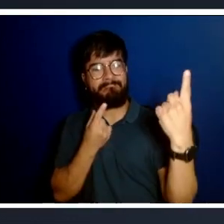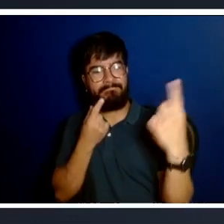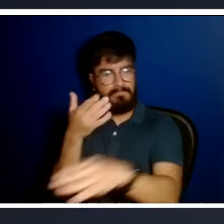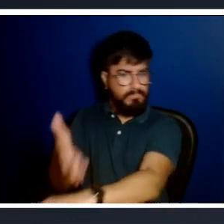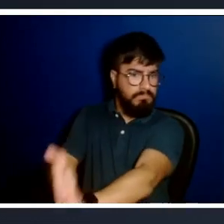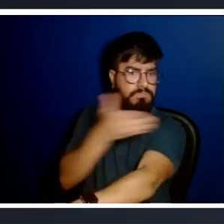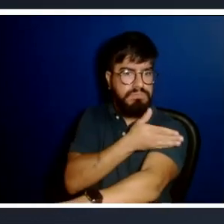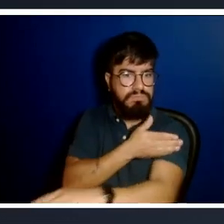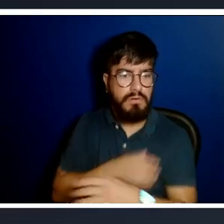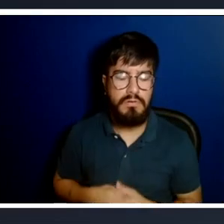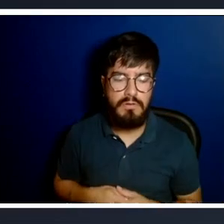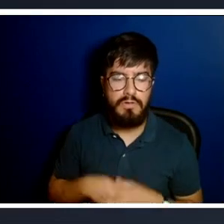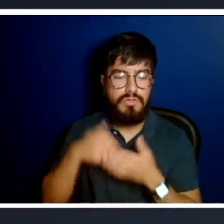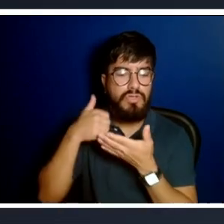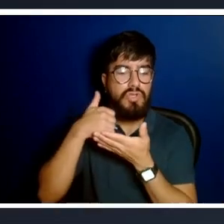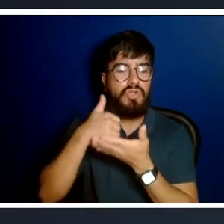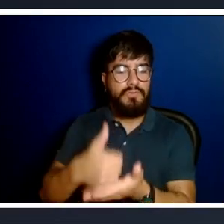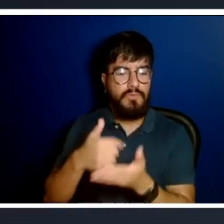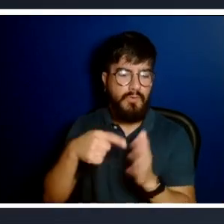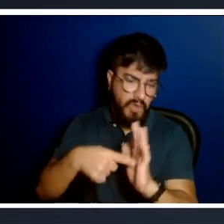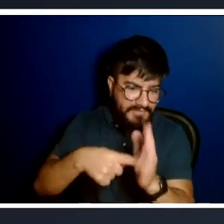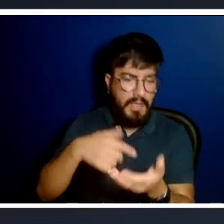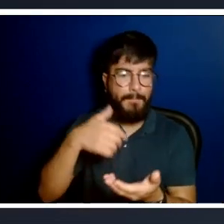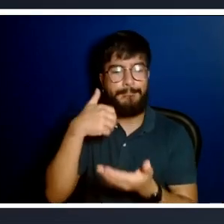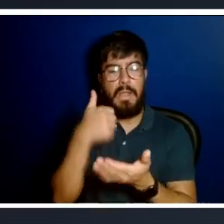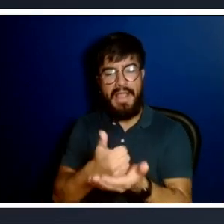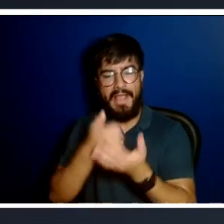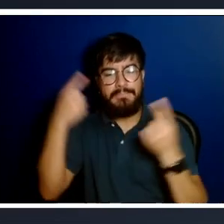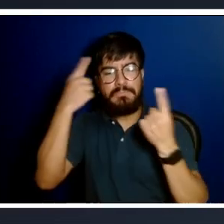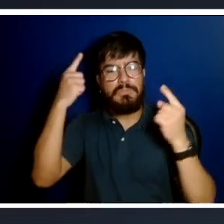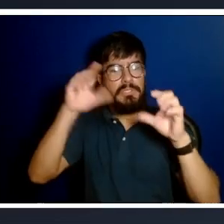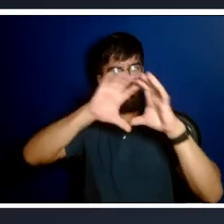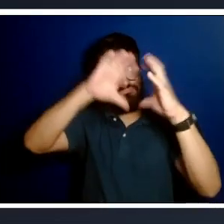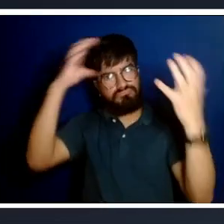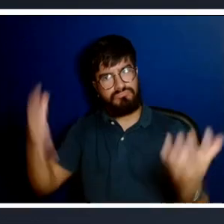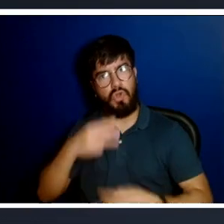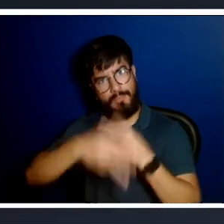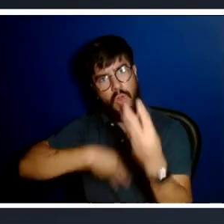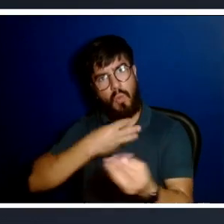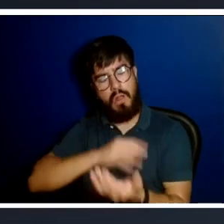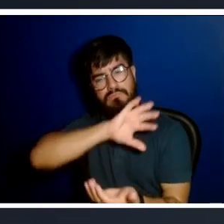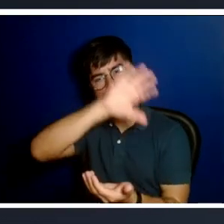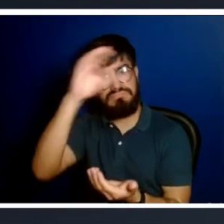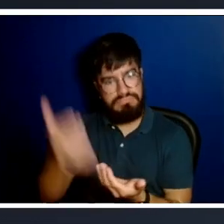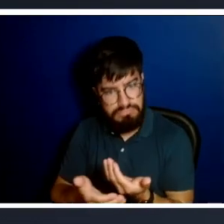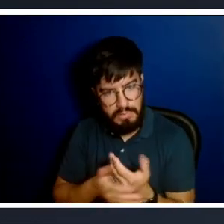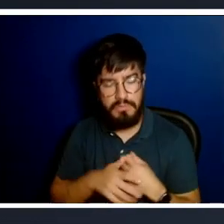them think globally and act locally. So, these activity sheets are a great way to extend the